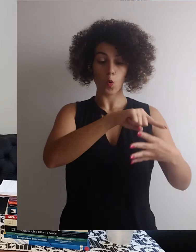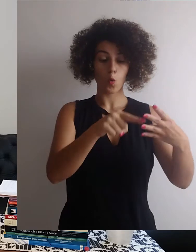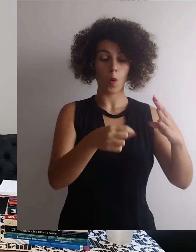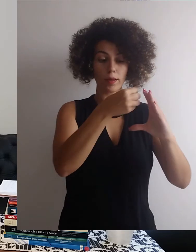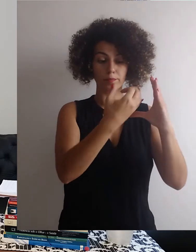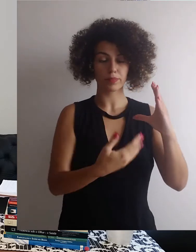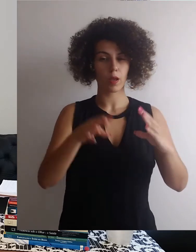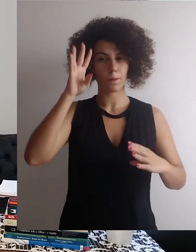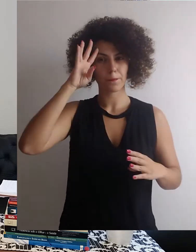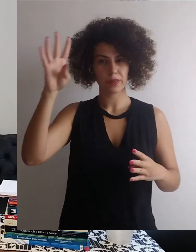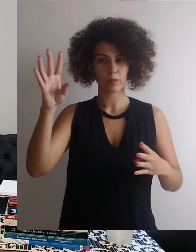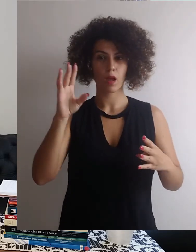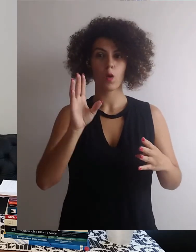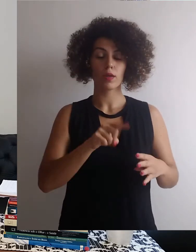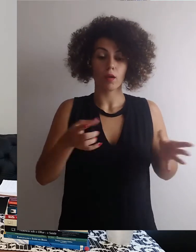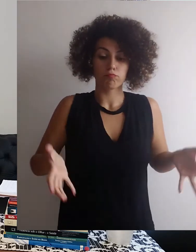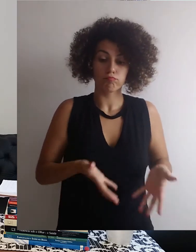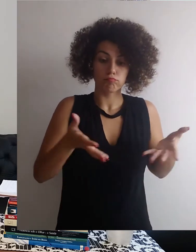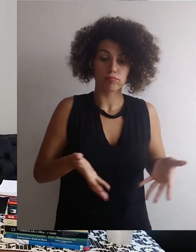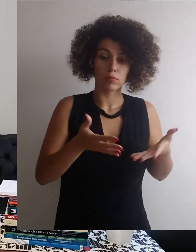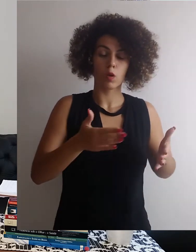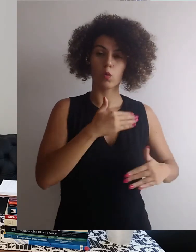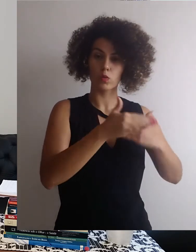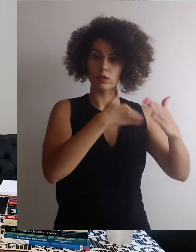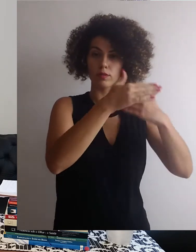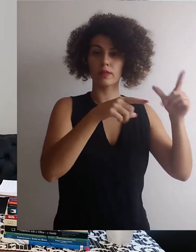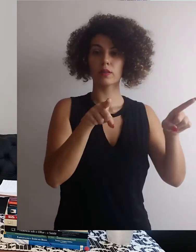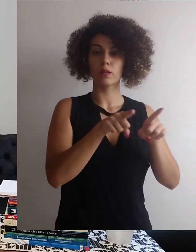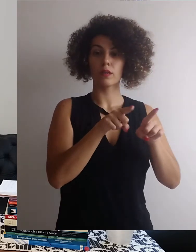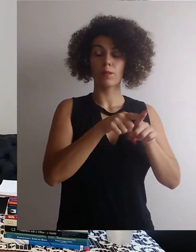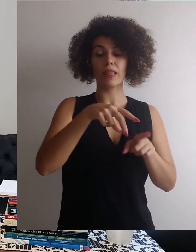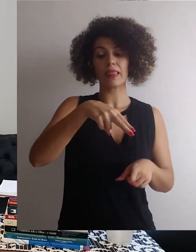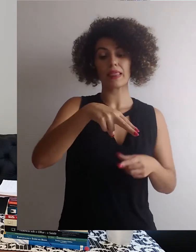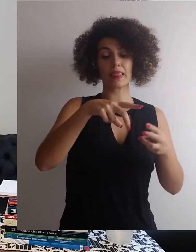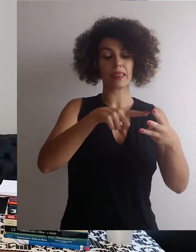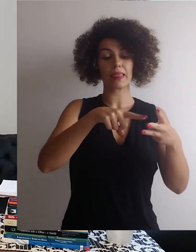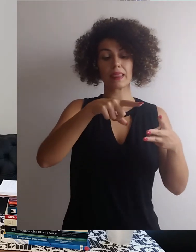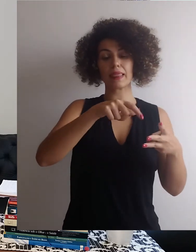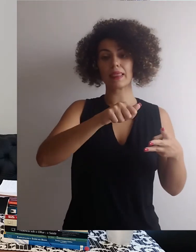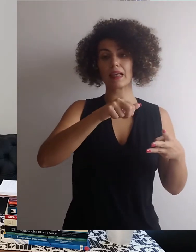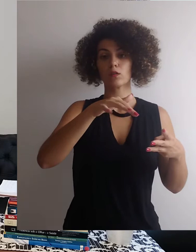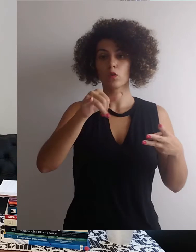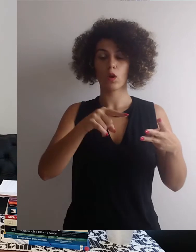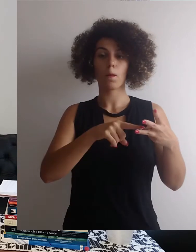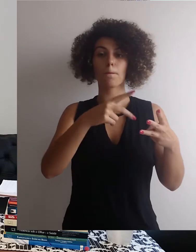based on four pillars: pro-growth interventionism, nationalism, positivism